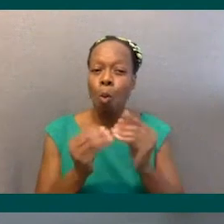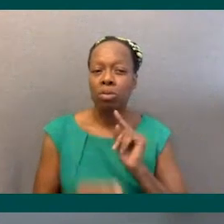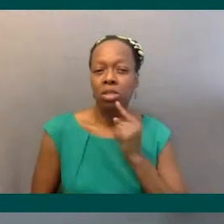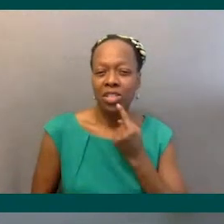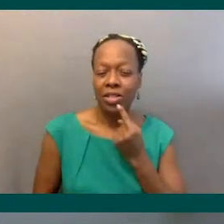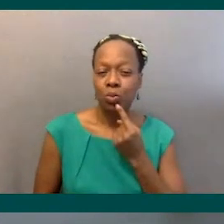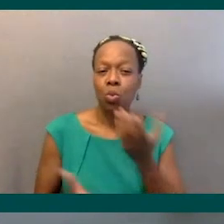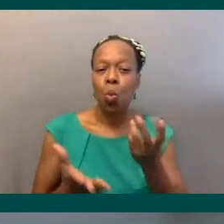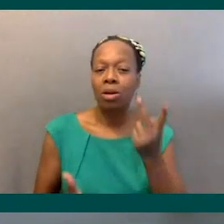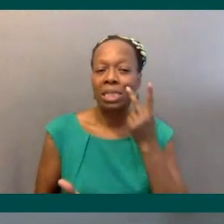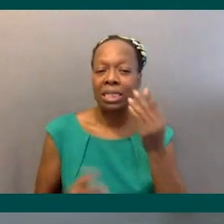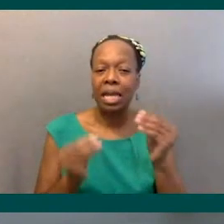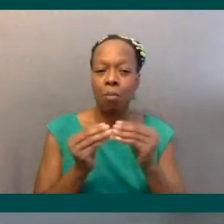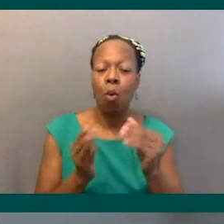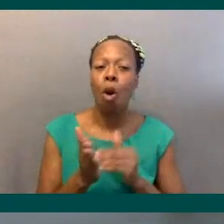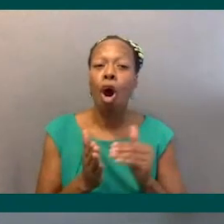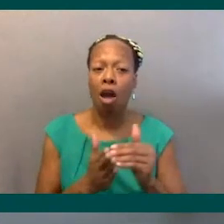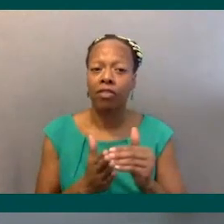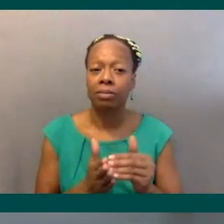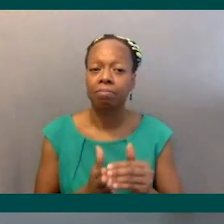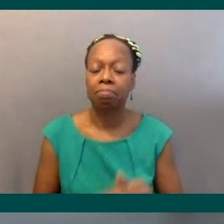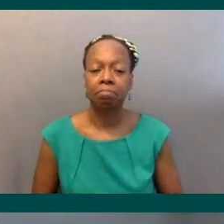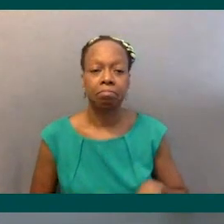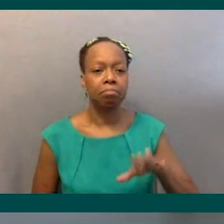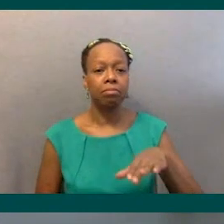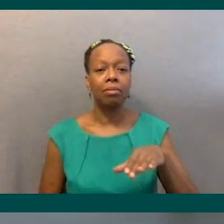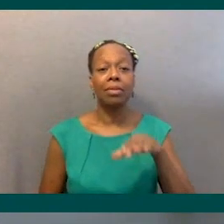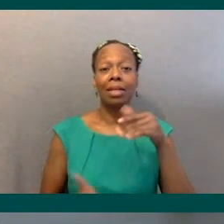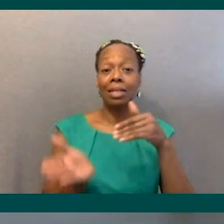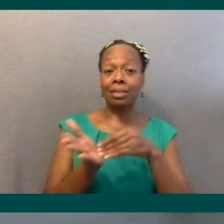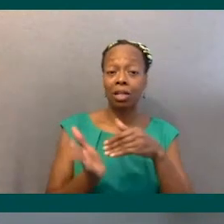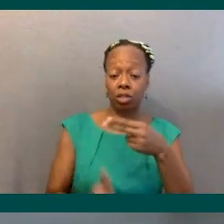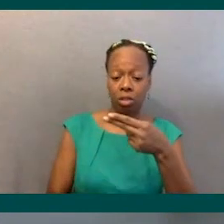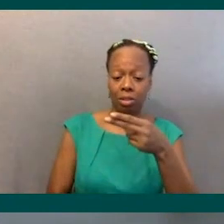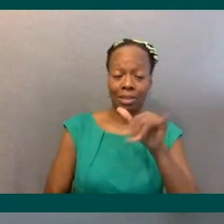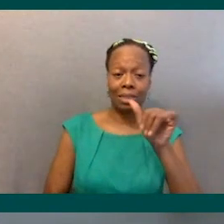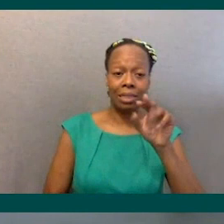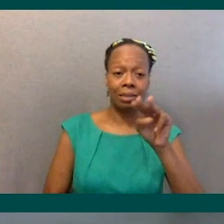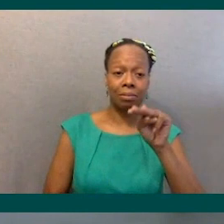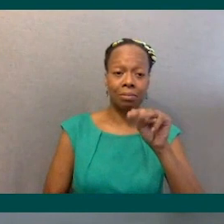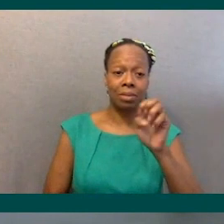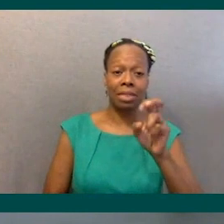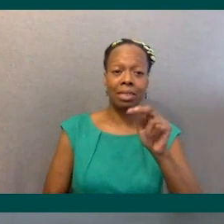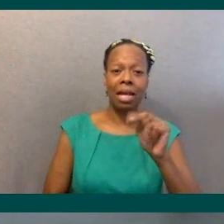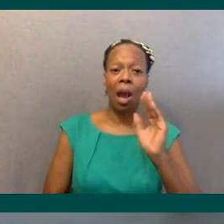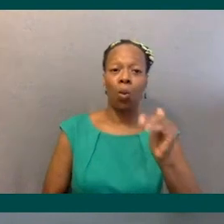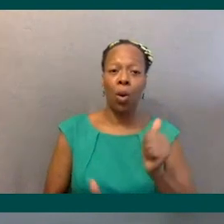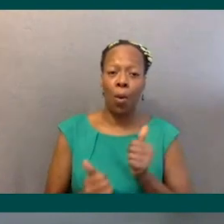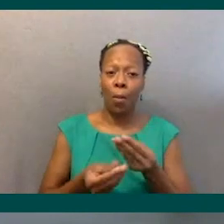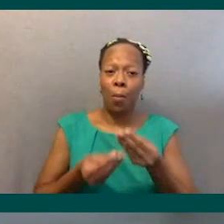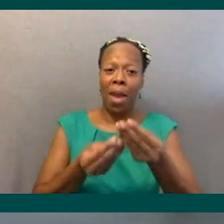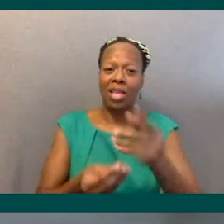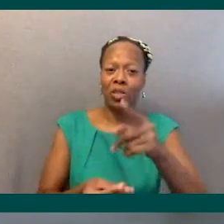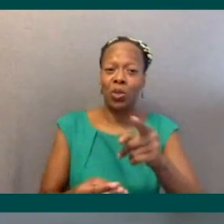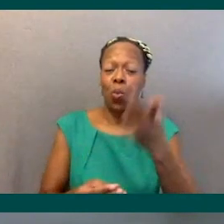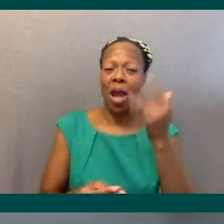And so Dr. Hyman, I'll just pass over to you for a moment too, because you are the other orthopedic surgeon who's on the panel.